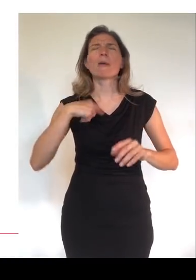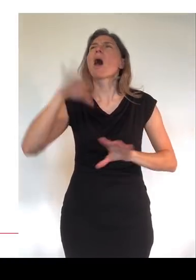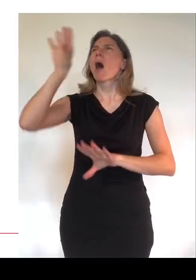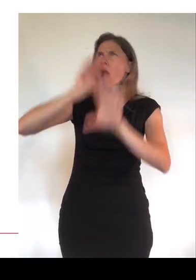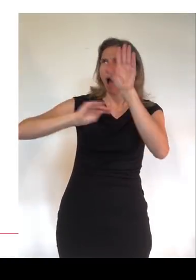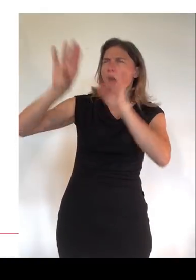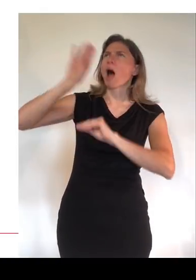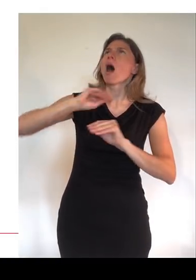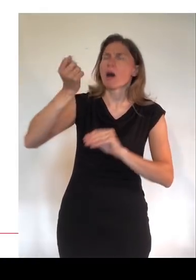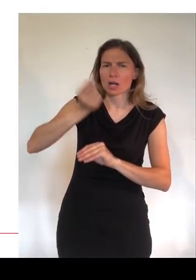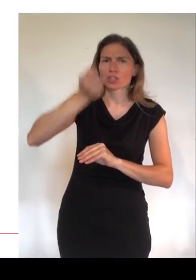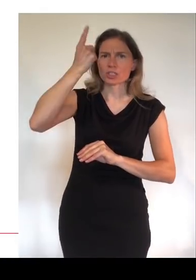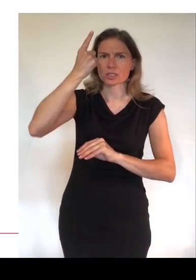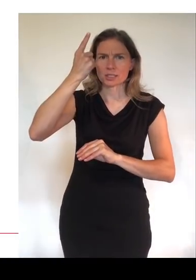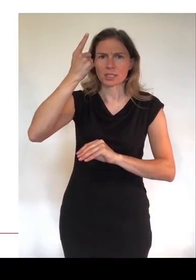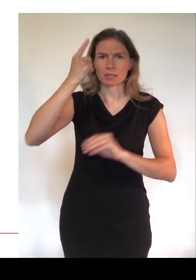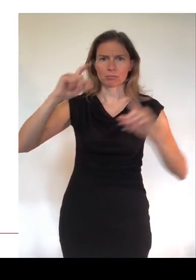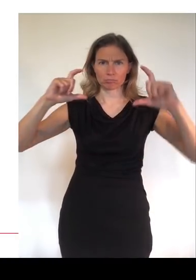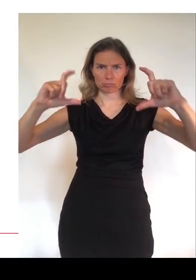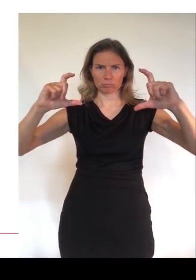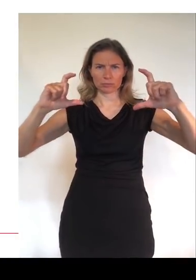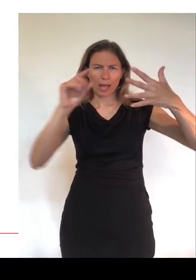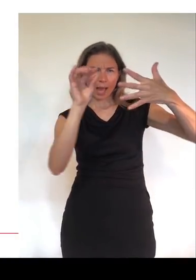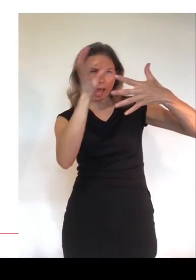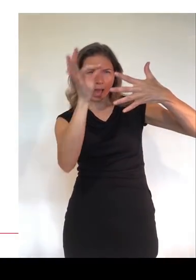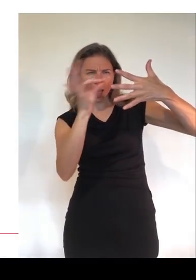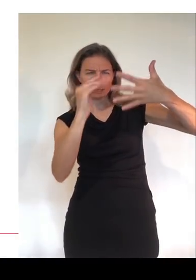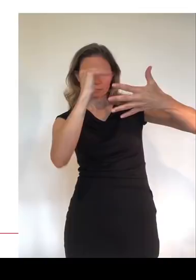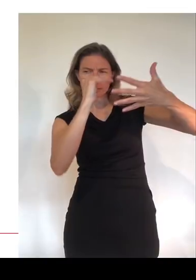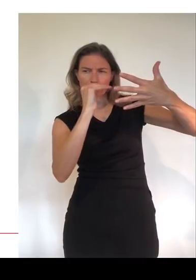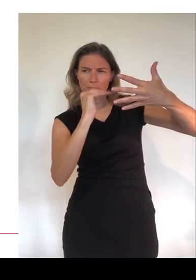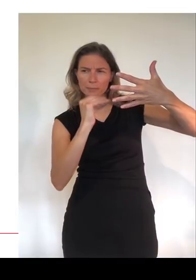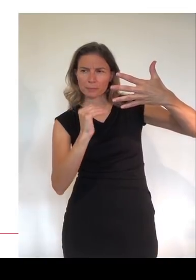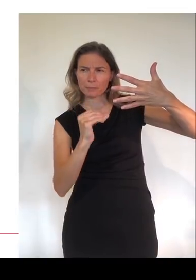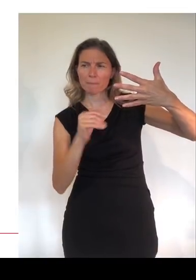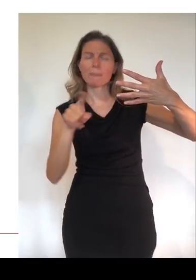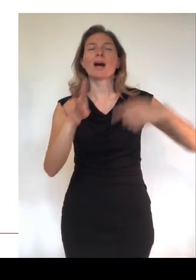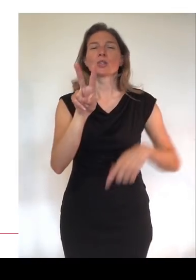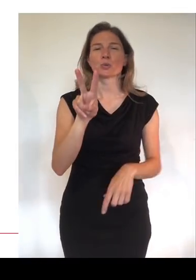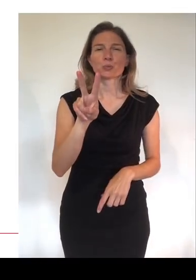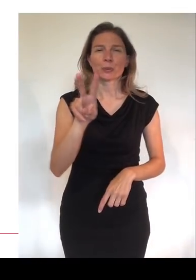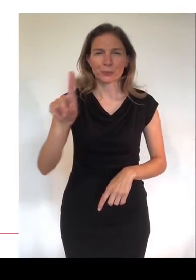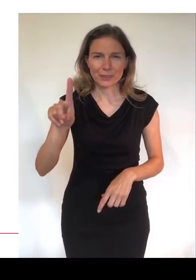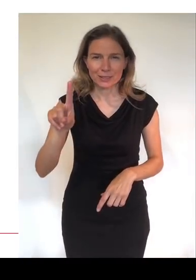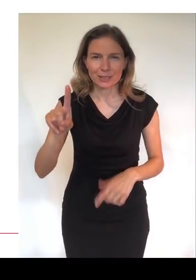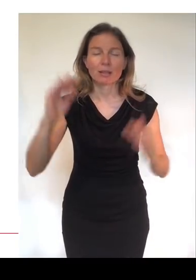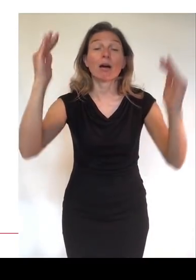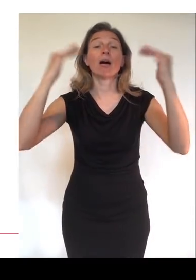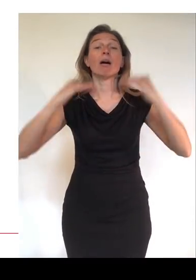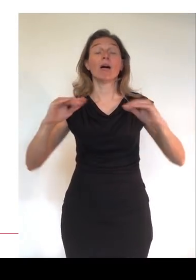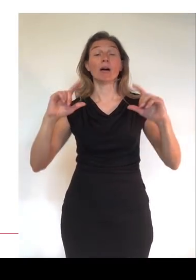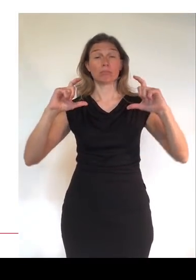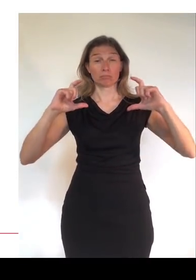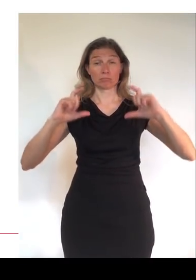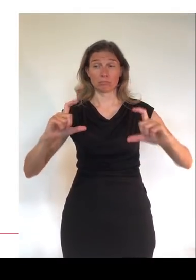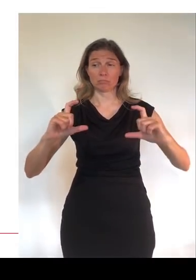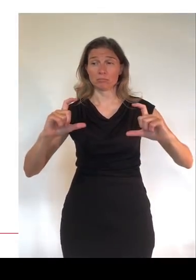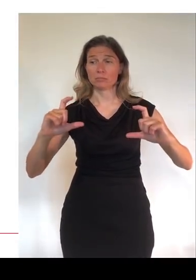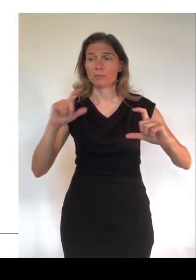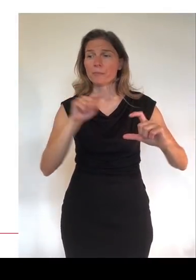on but as you already see in the picture the the items are not so the first list